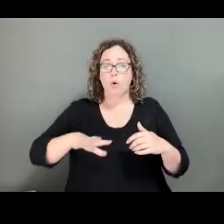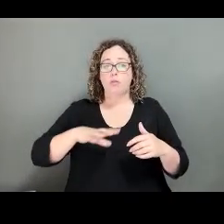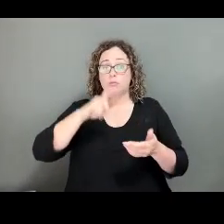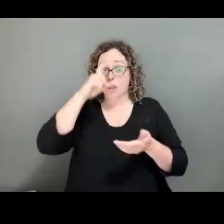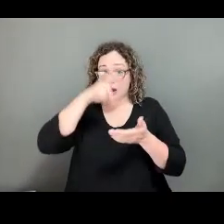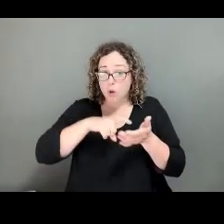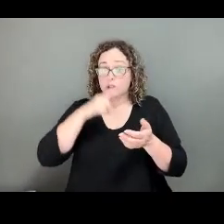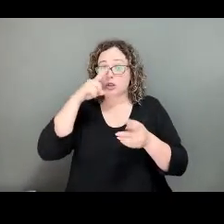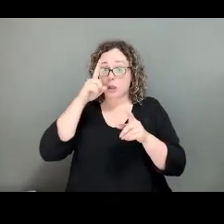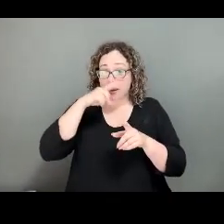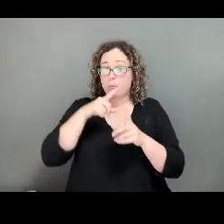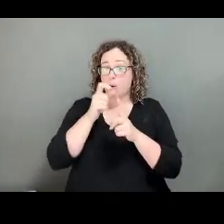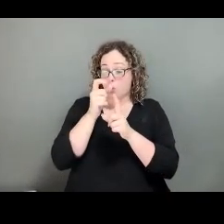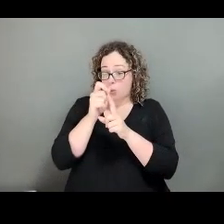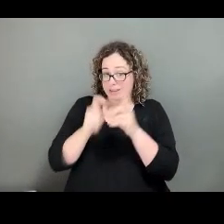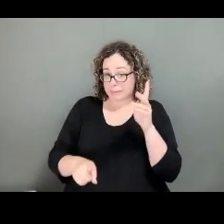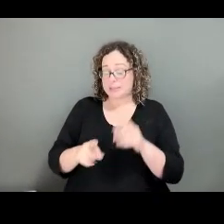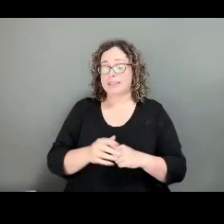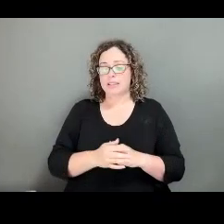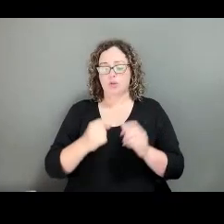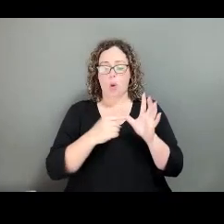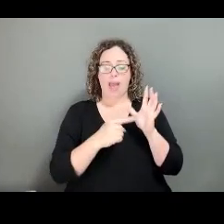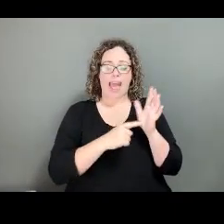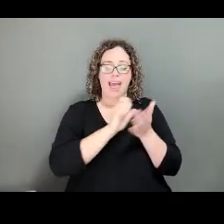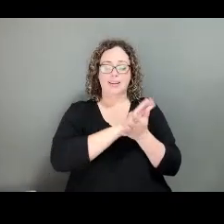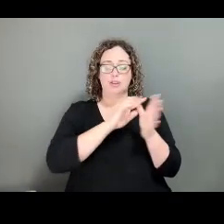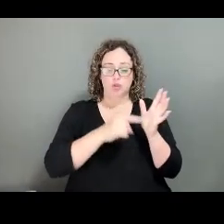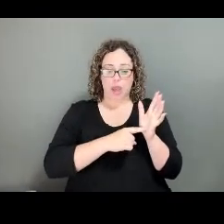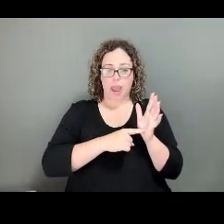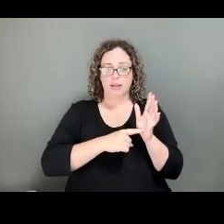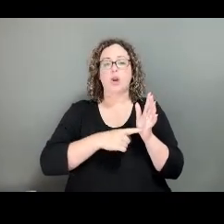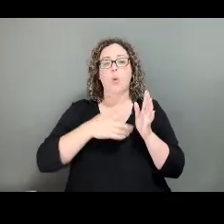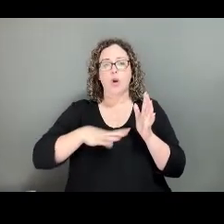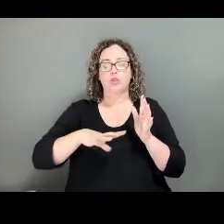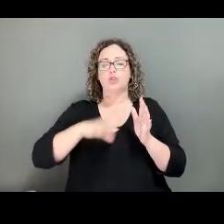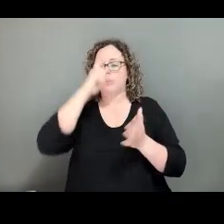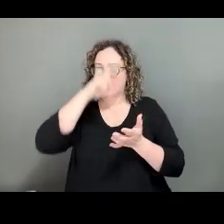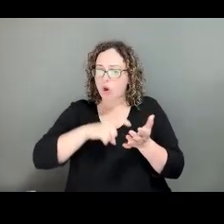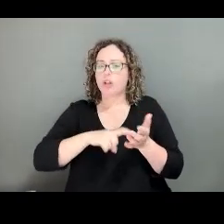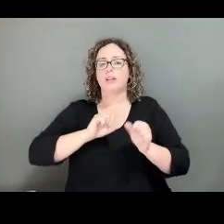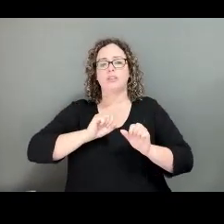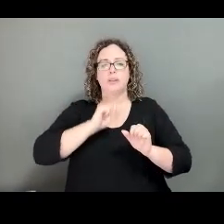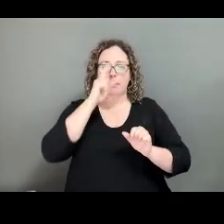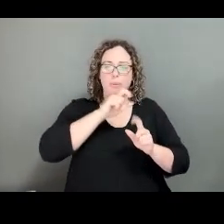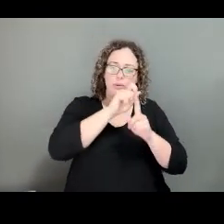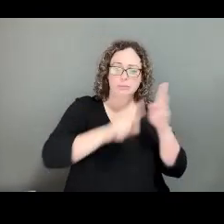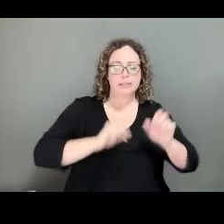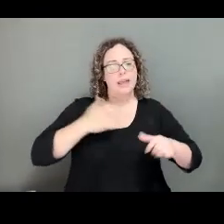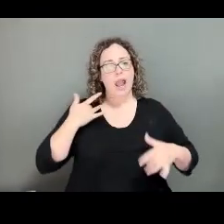So AT Chat acknowledges the lived and living experience of people with disability and their family members, carers and supporters.